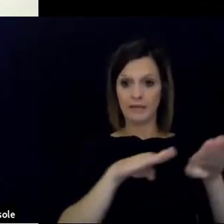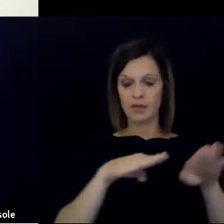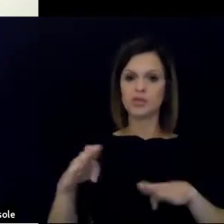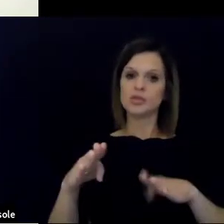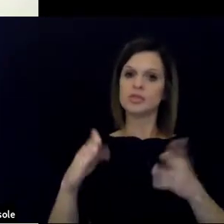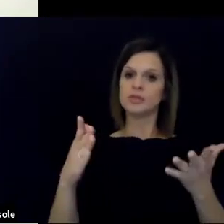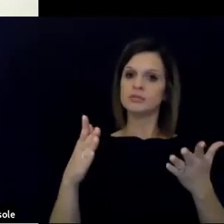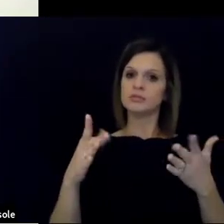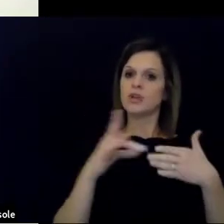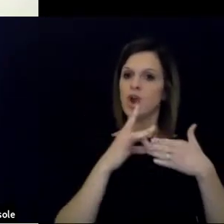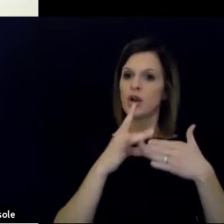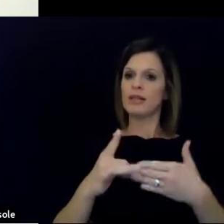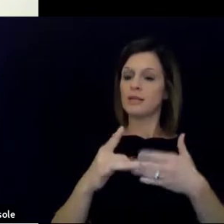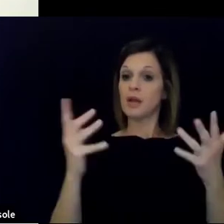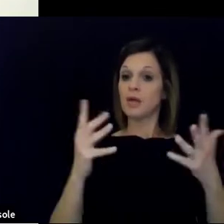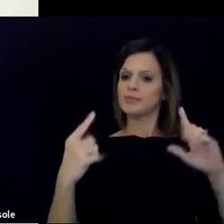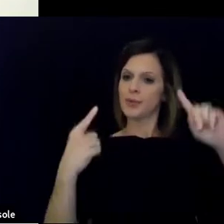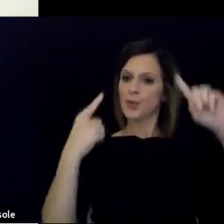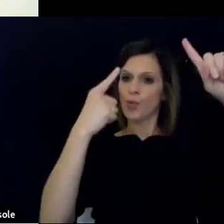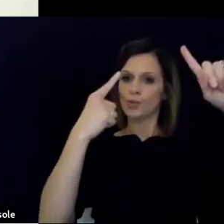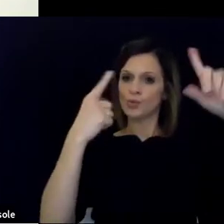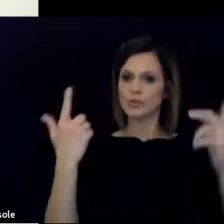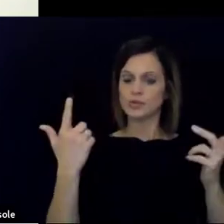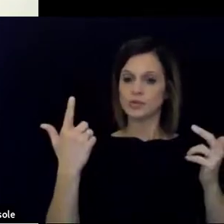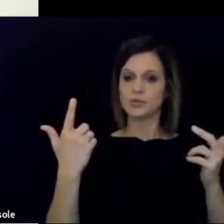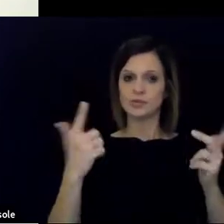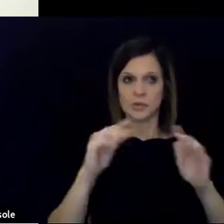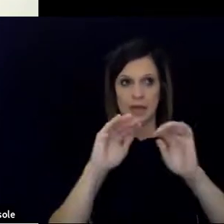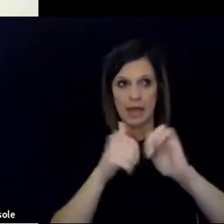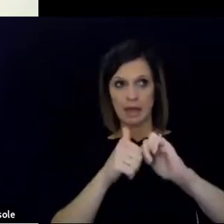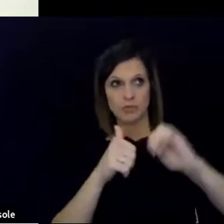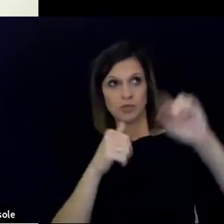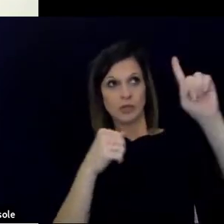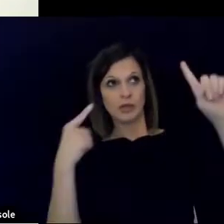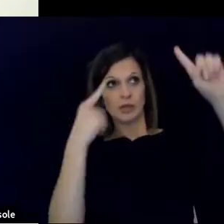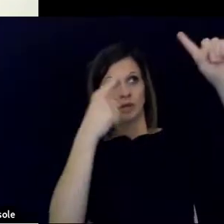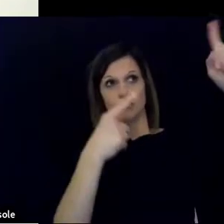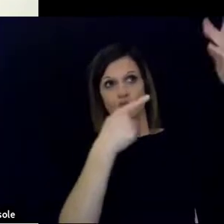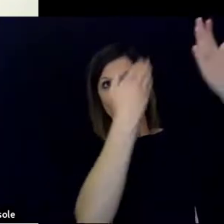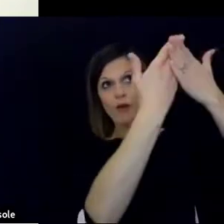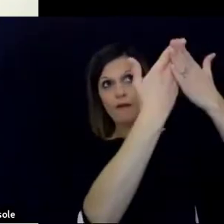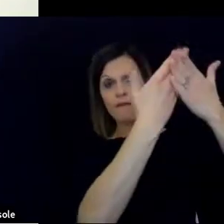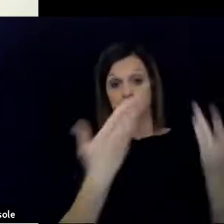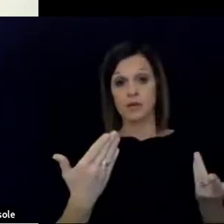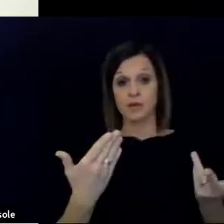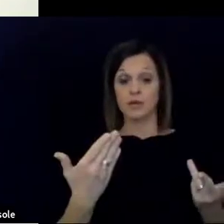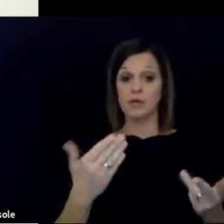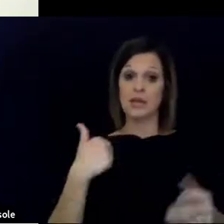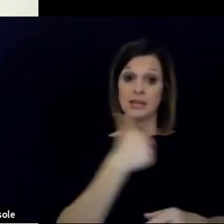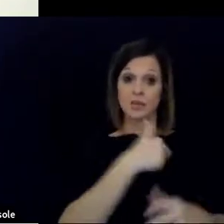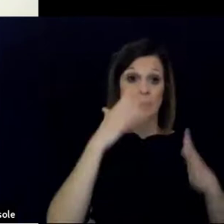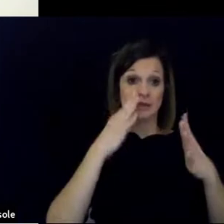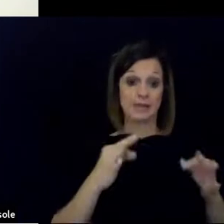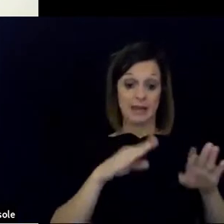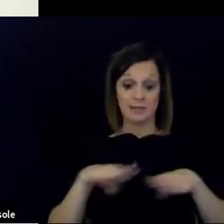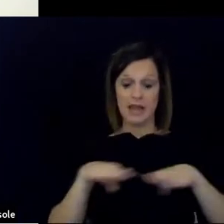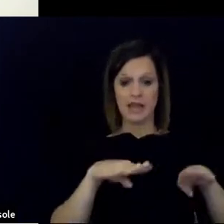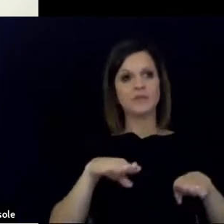How are we gonna move towards what we want? As we choose our behaviors, we're choosing our behaviors to meet a goal as I said before,